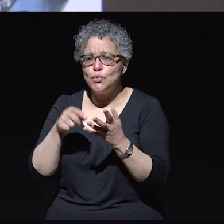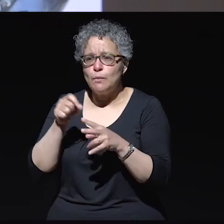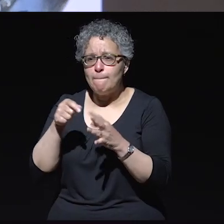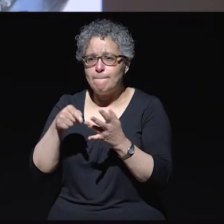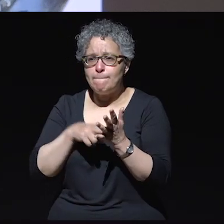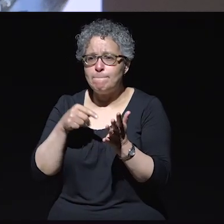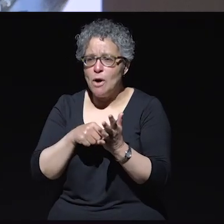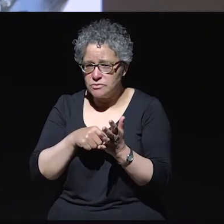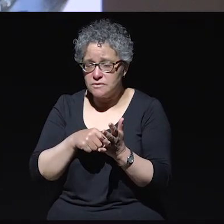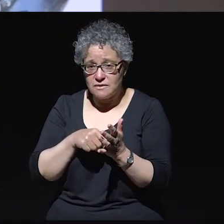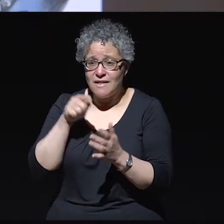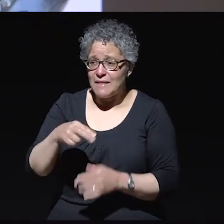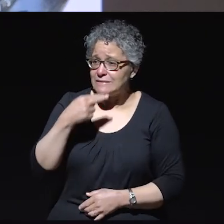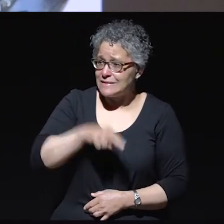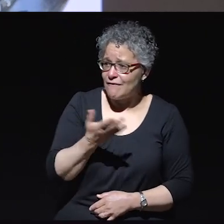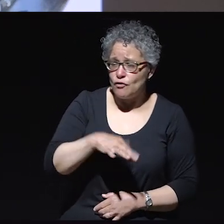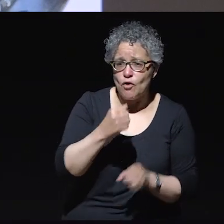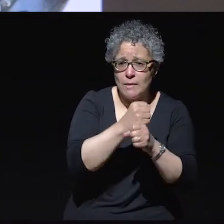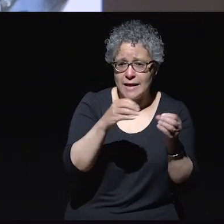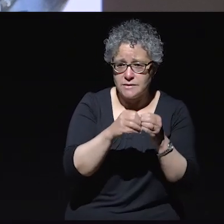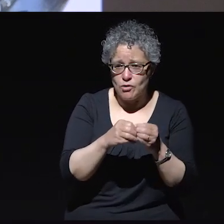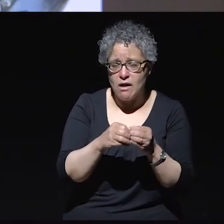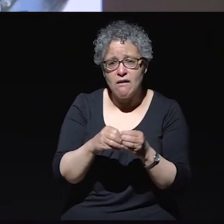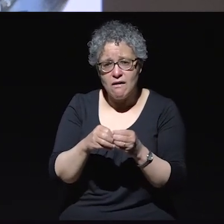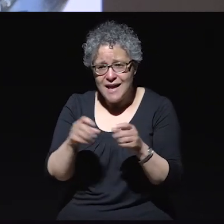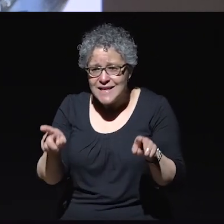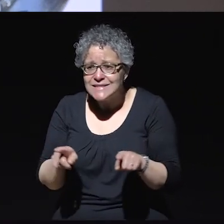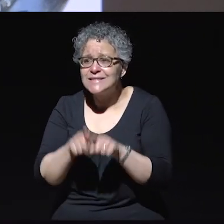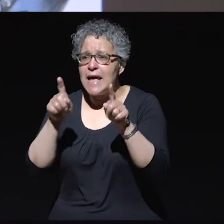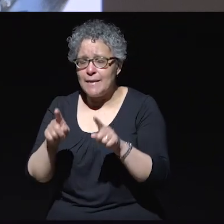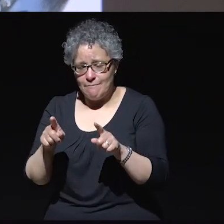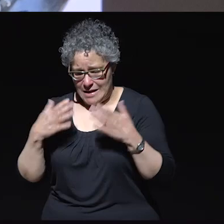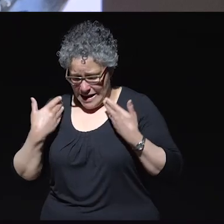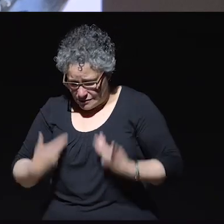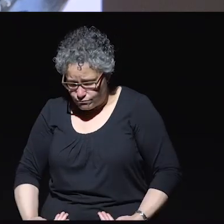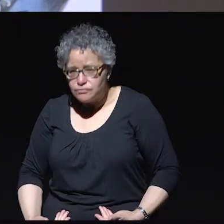in the same Van Dyck dress as 'The Blue Boy', that was a studio prop.